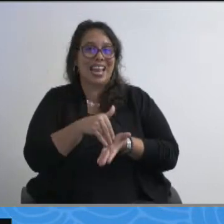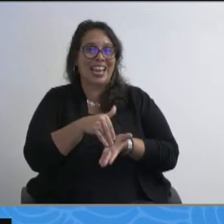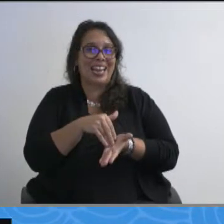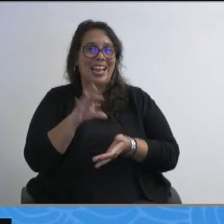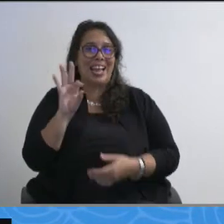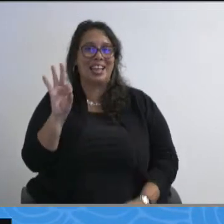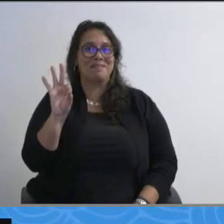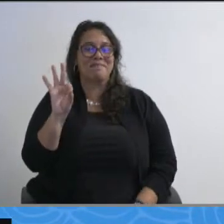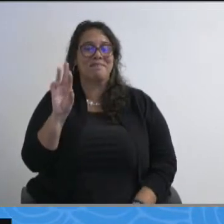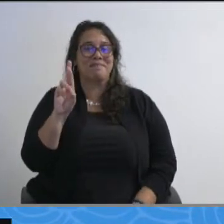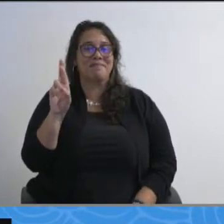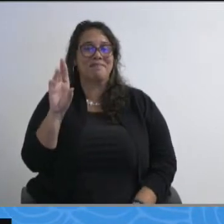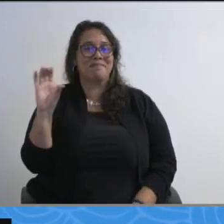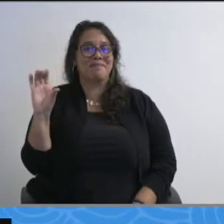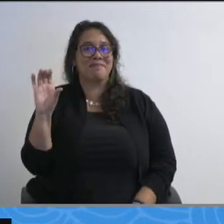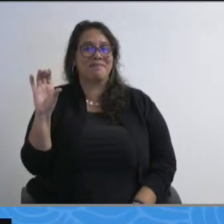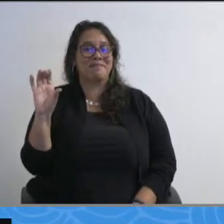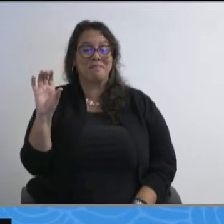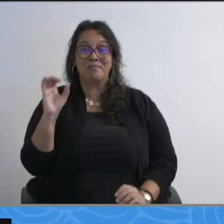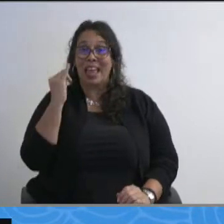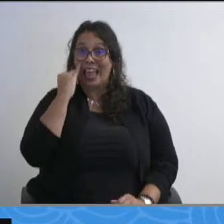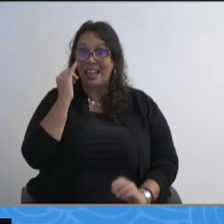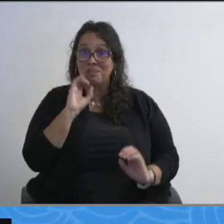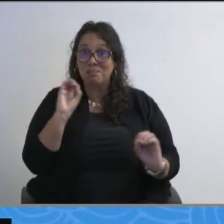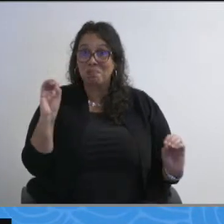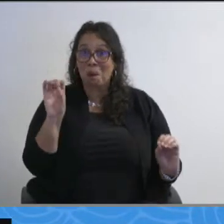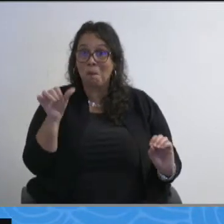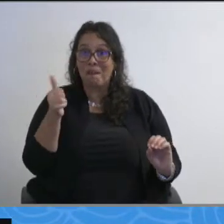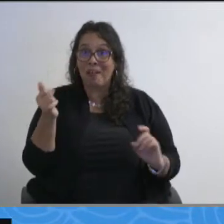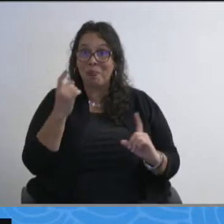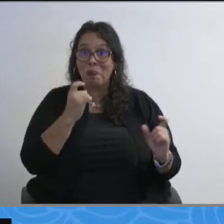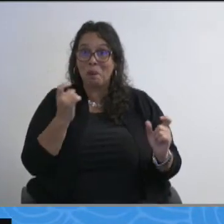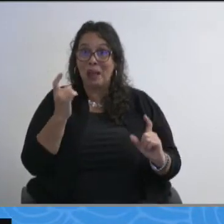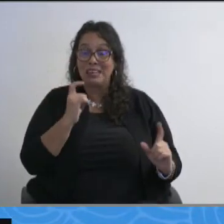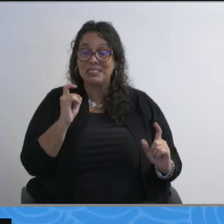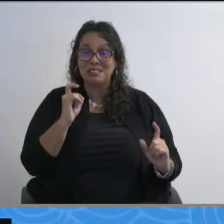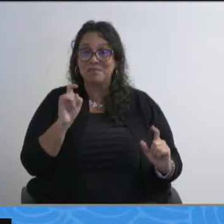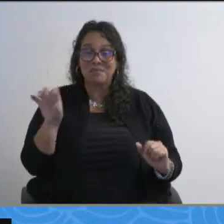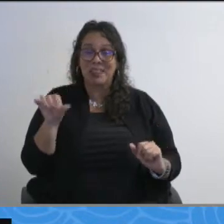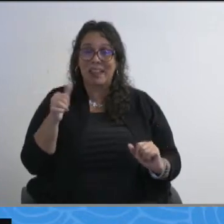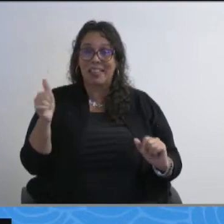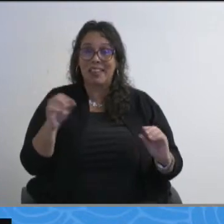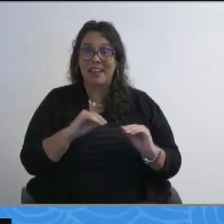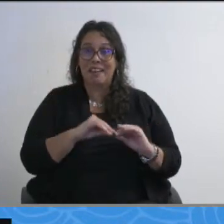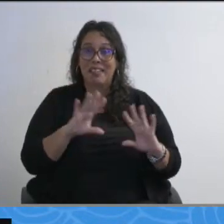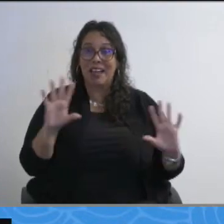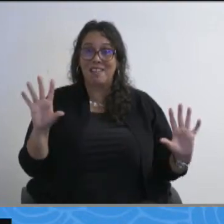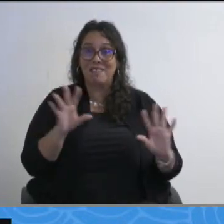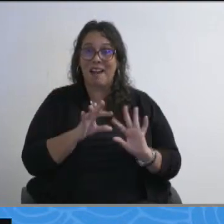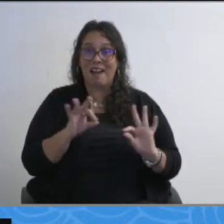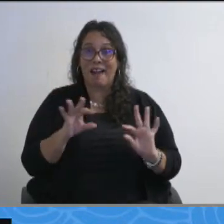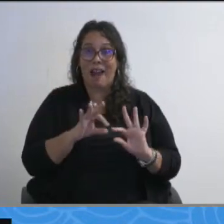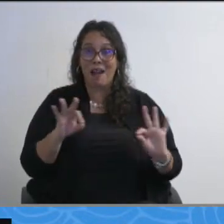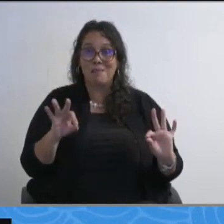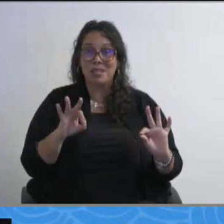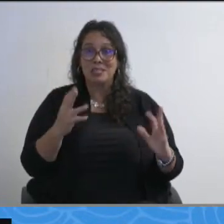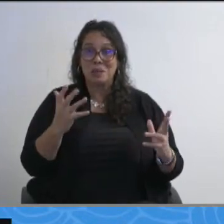If there aren't any other questions, if there aren't anything, any other clarifying comments that you'd like to make,